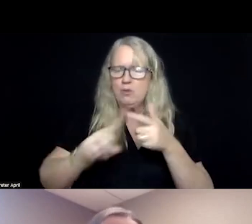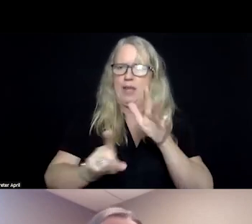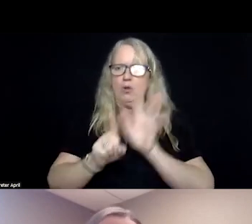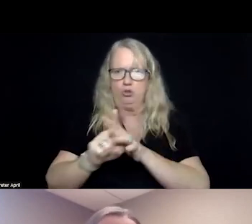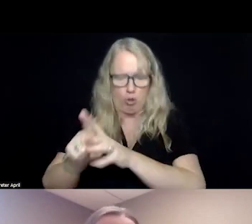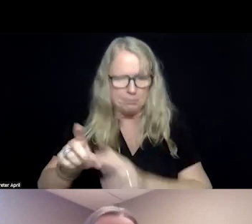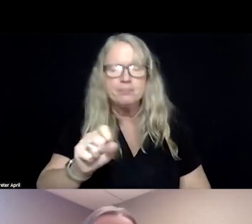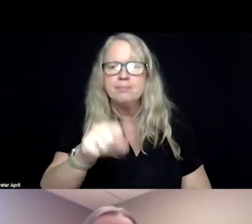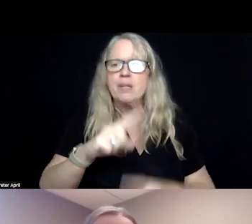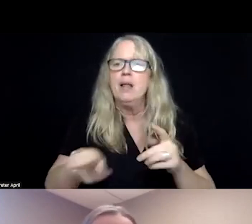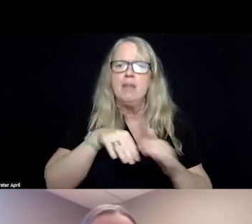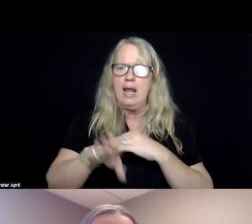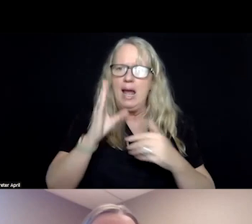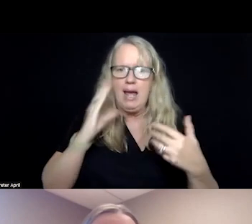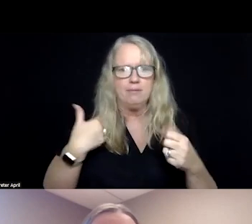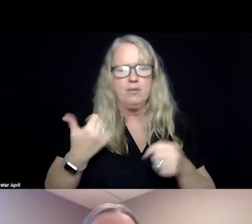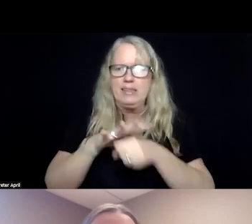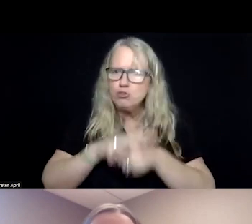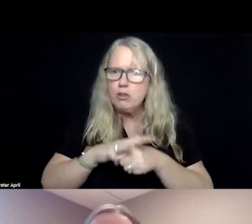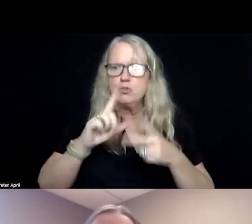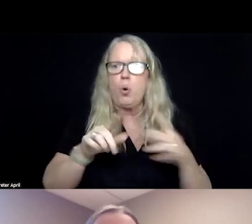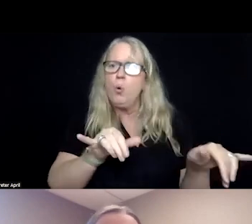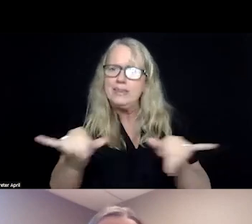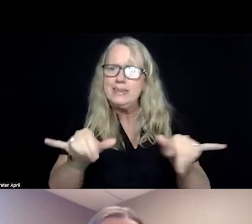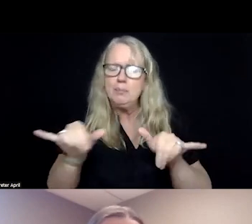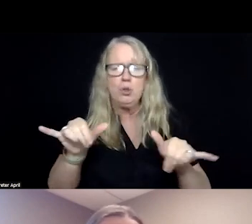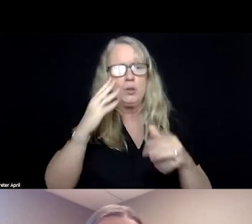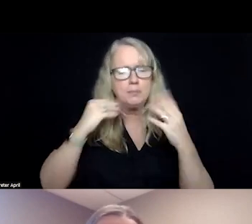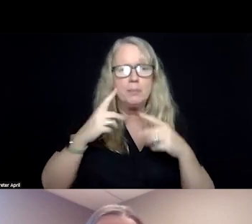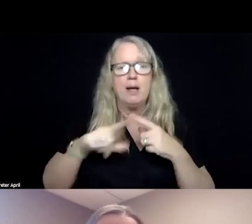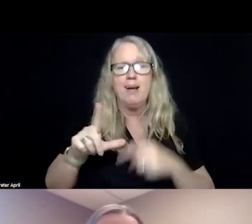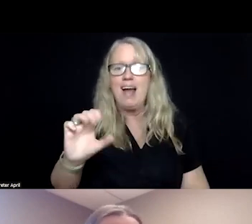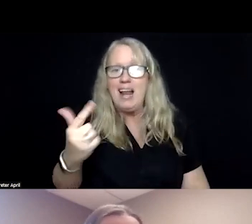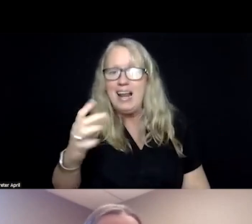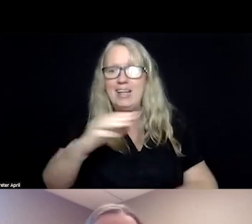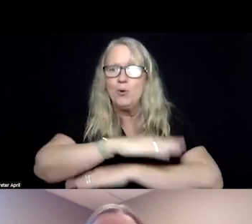THAT WALK IN THE DOORS ARE WALKING IN WITH STRESSORS OR HAVE SIMILAR EXPERIENCES. THERE IS A LEGO TABLE AND QR CODES FOR